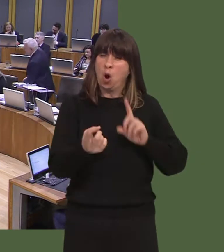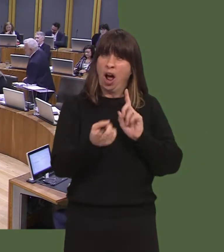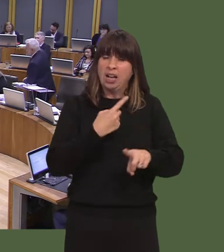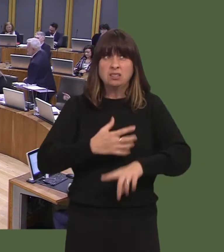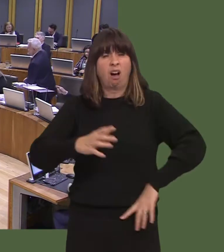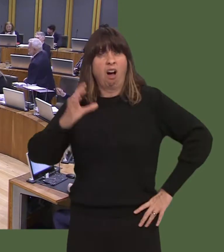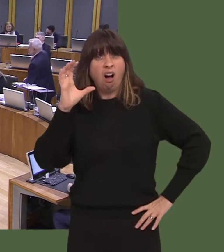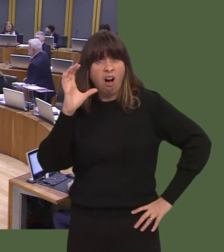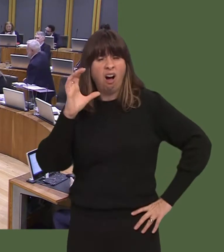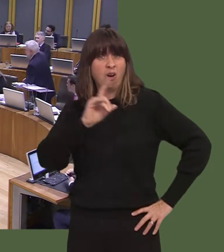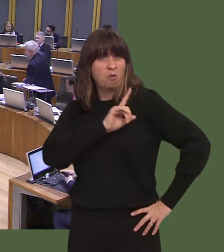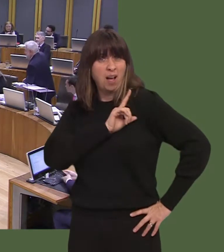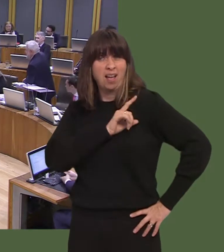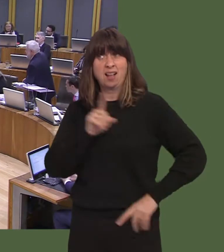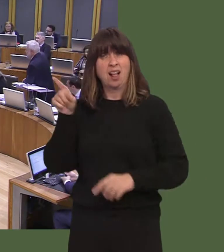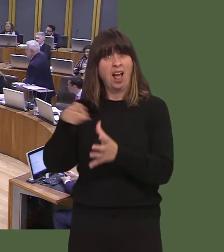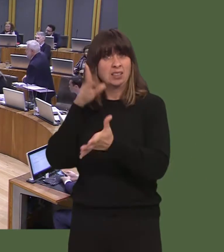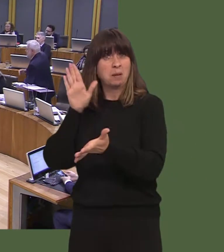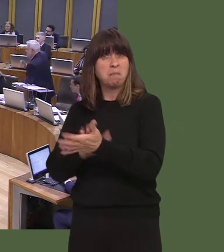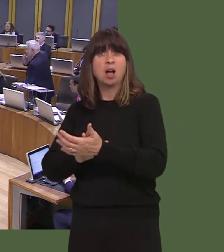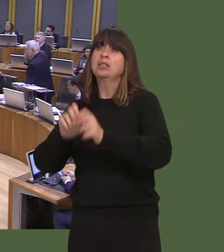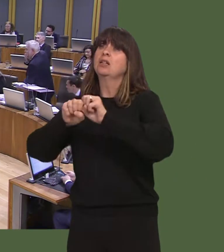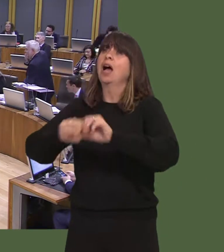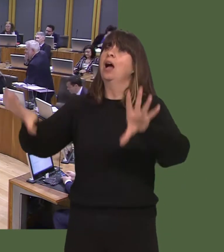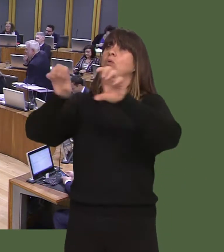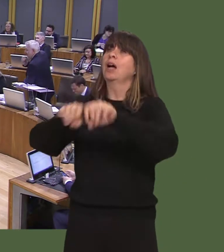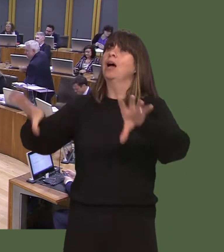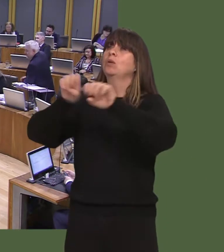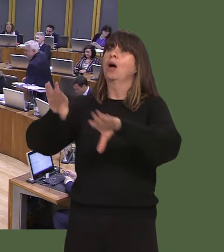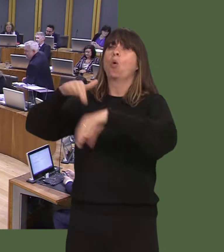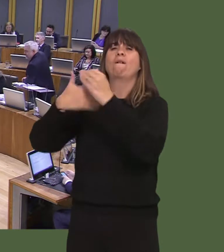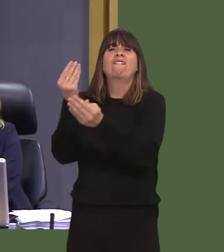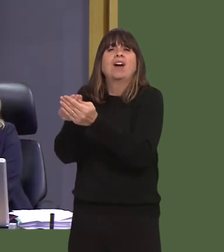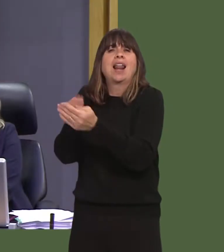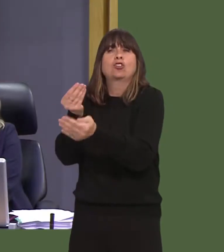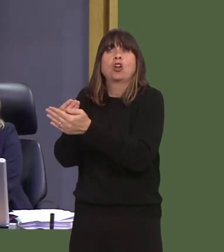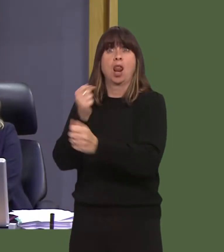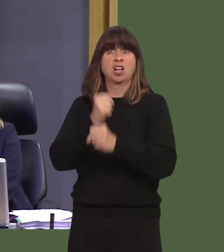the company has put more information into the public domain than the Government, which